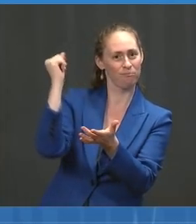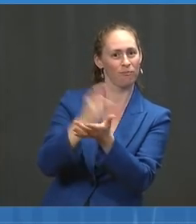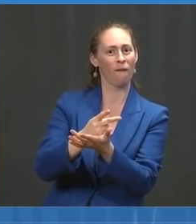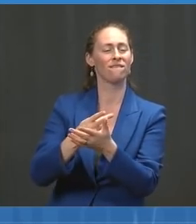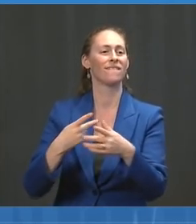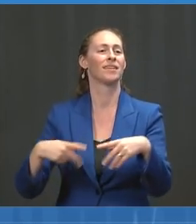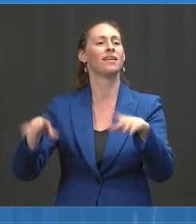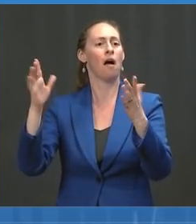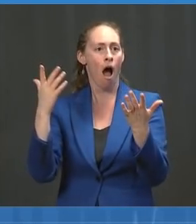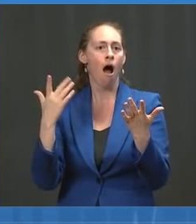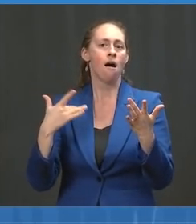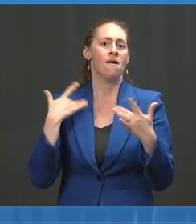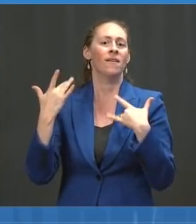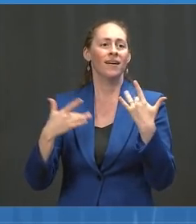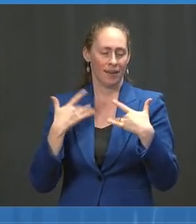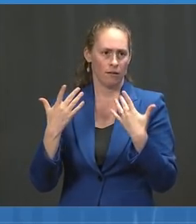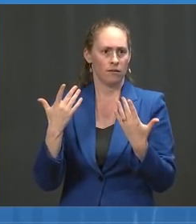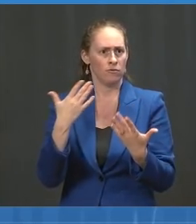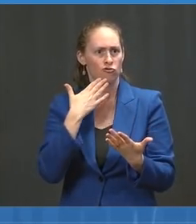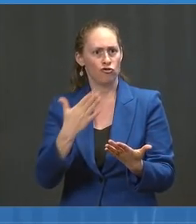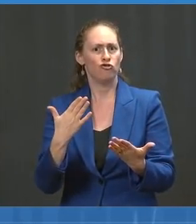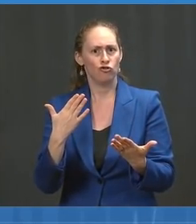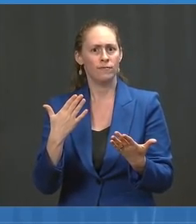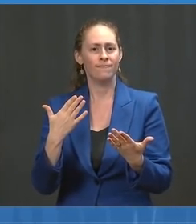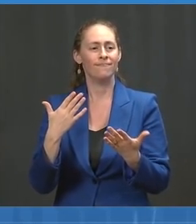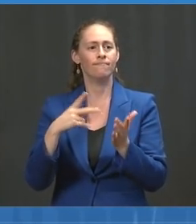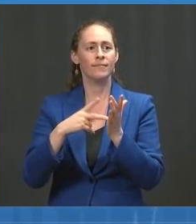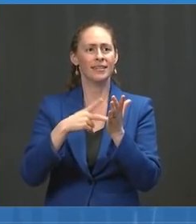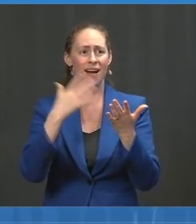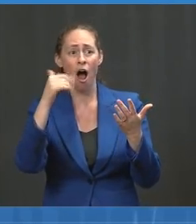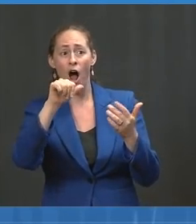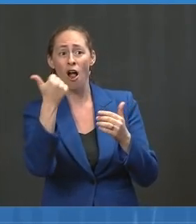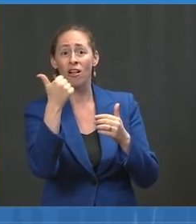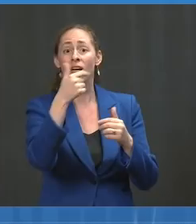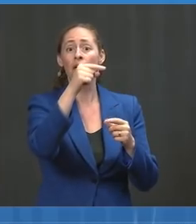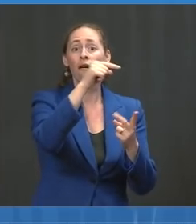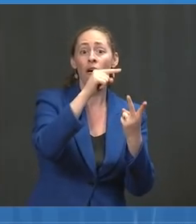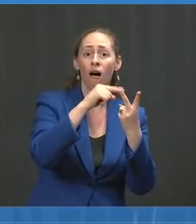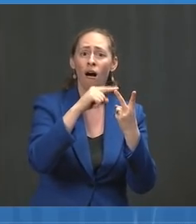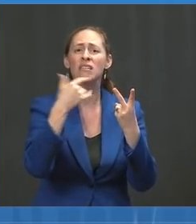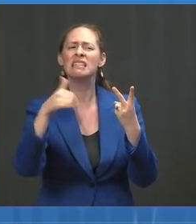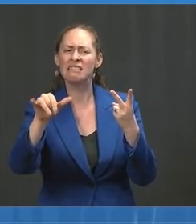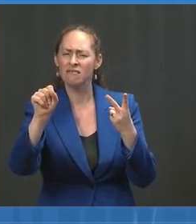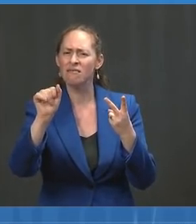and effectiveness data for the others. If you are unvaccinated and ready to revisit your decision